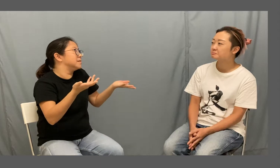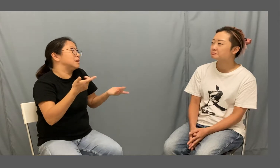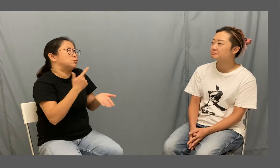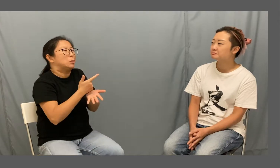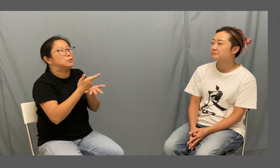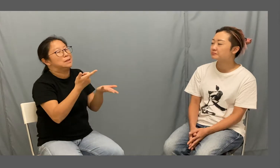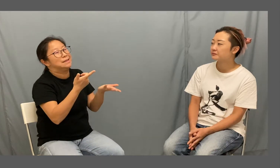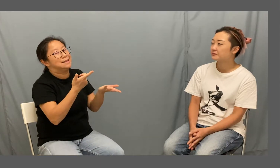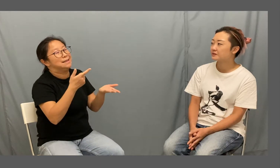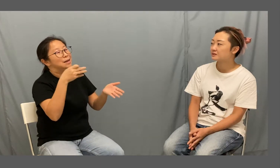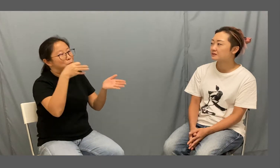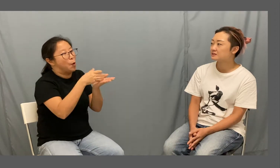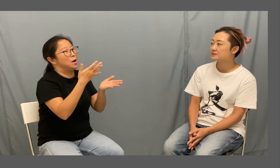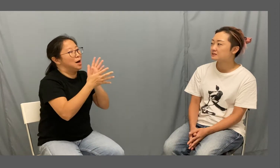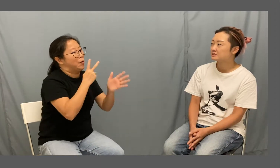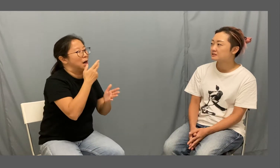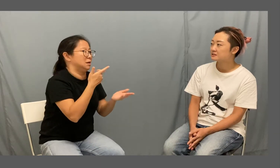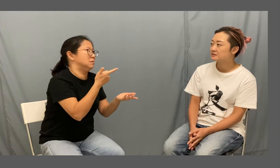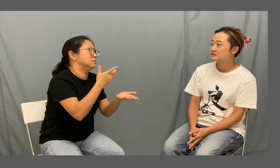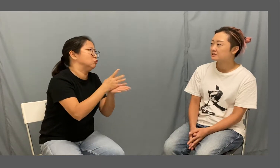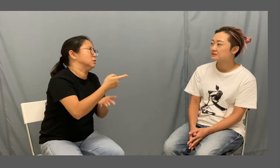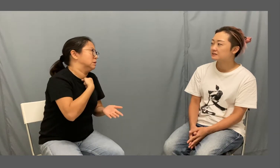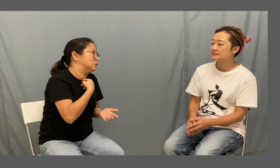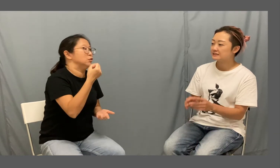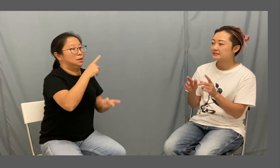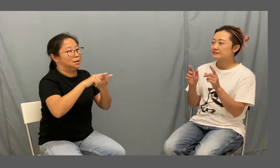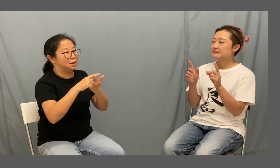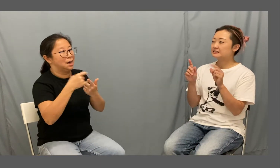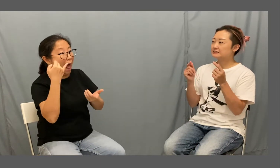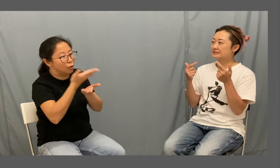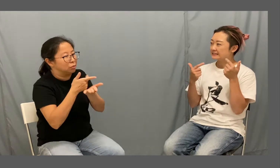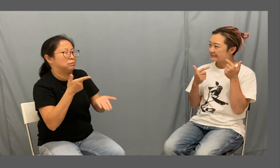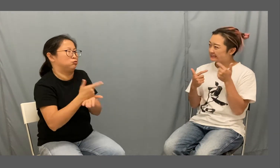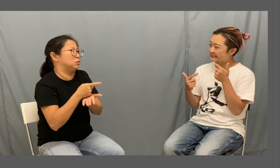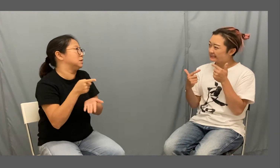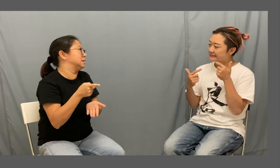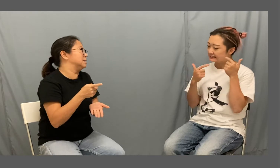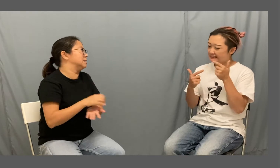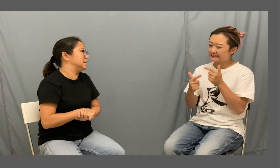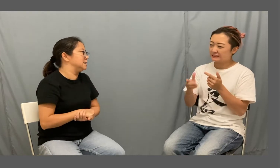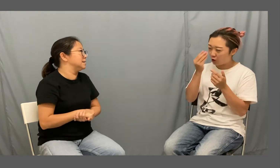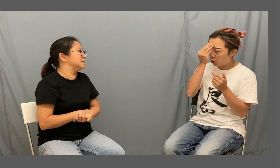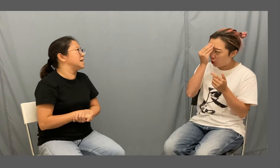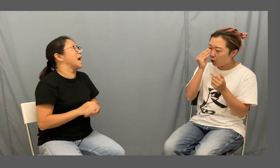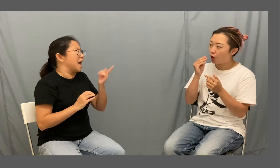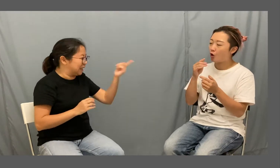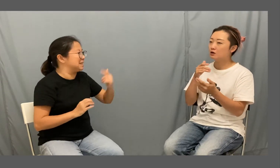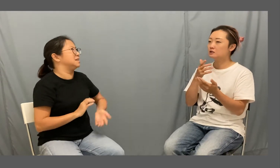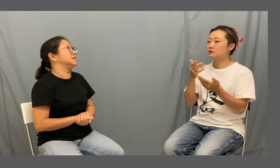That's why I emphasize on training Talk to the Deaf >>Cat: That says lifelong learning Lisa: Exactly